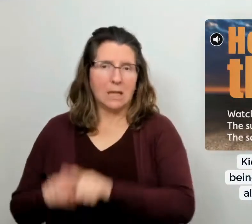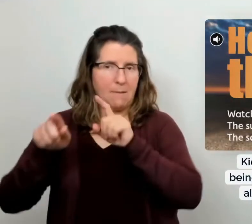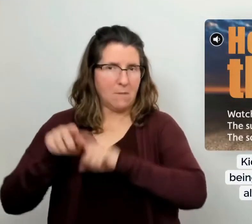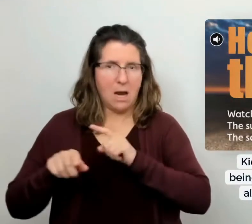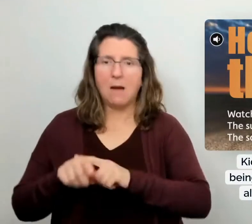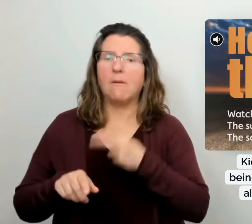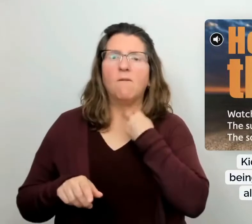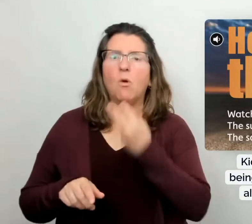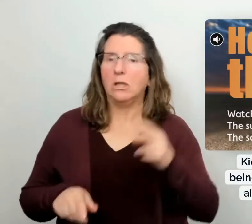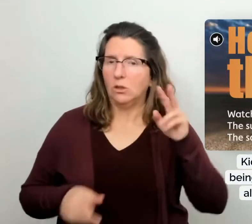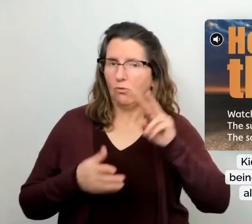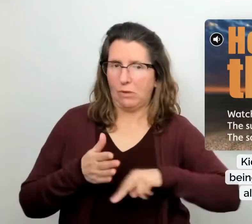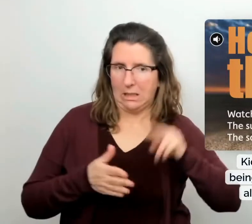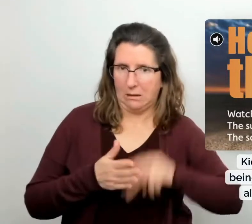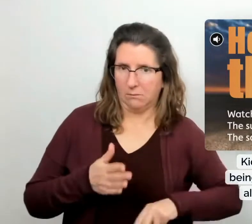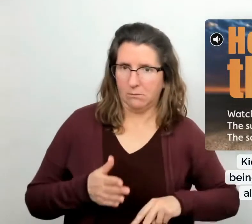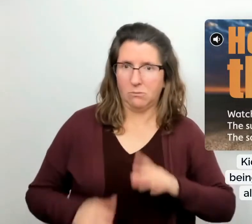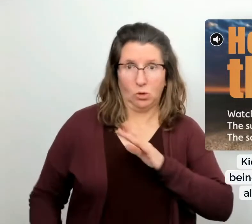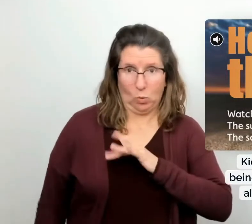So another cool resource!